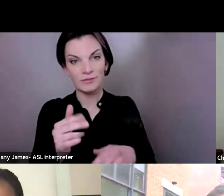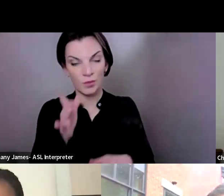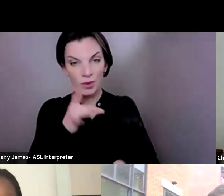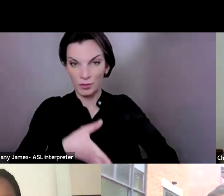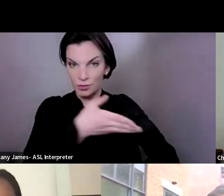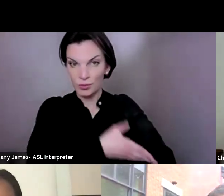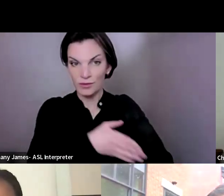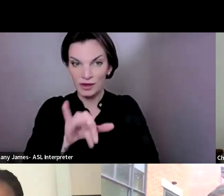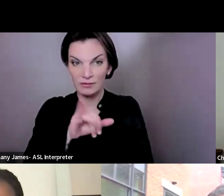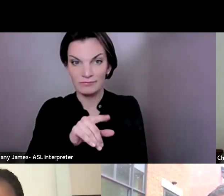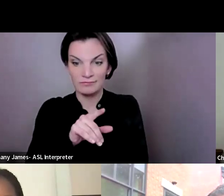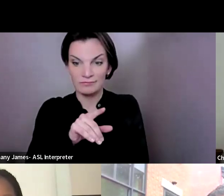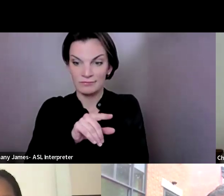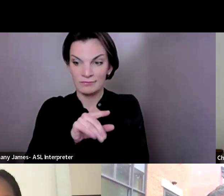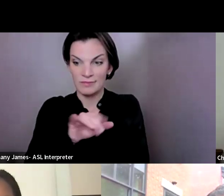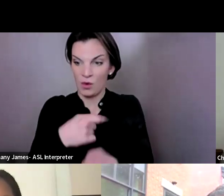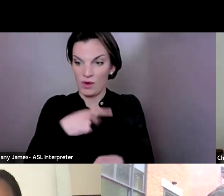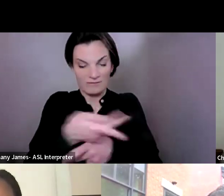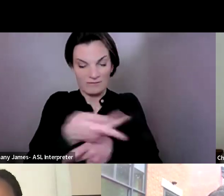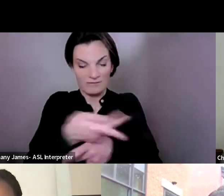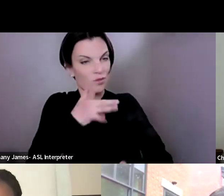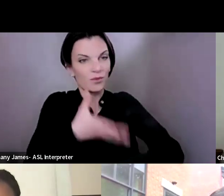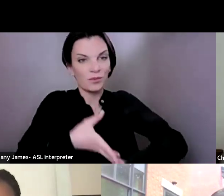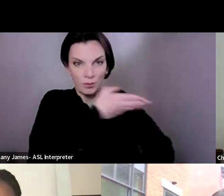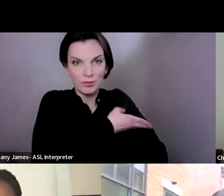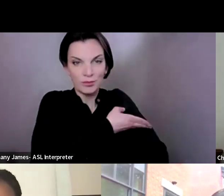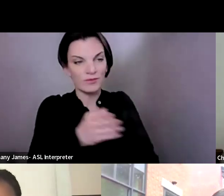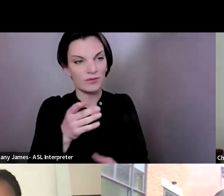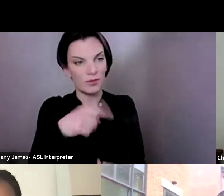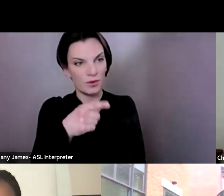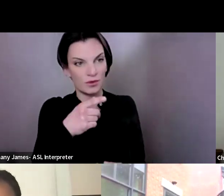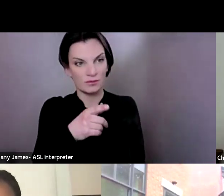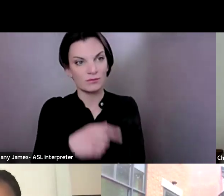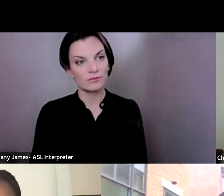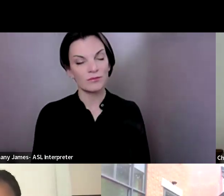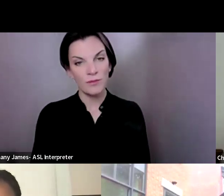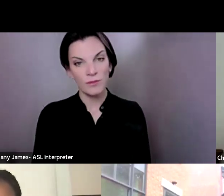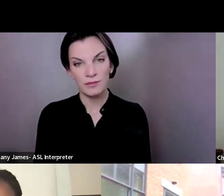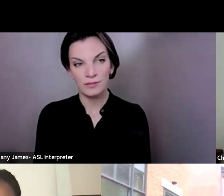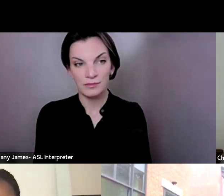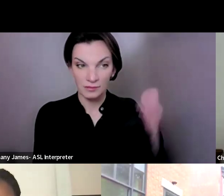the quality of care that individuals who are receiving care are getting as